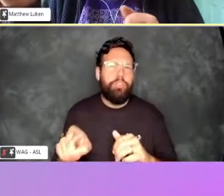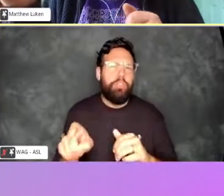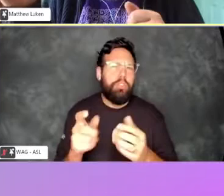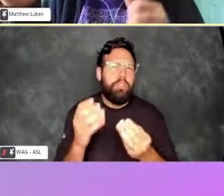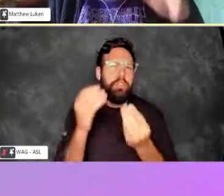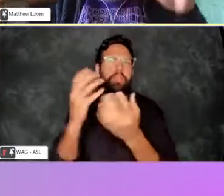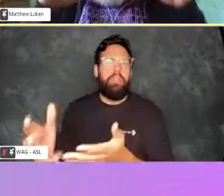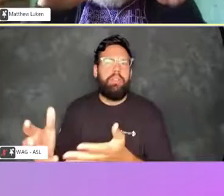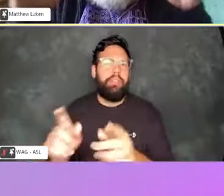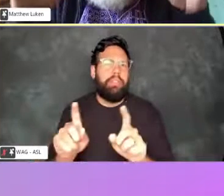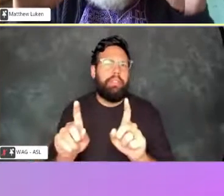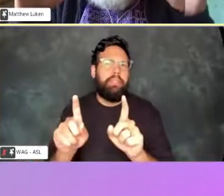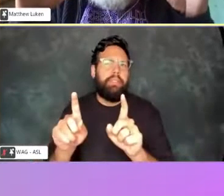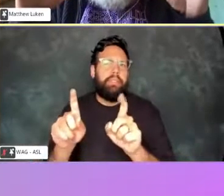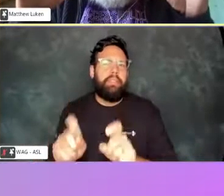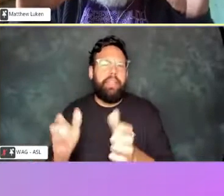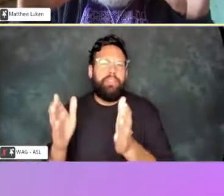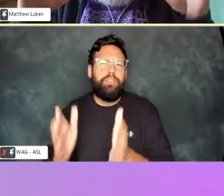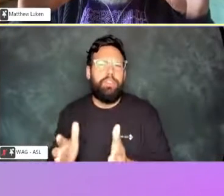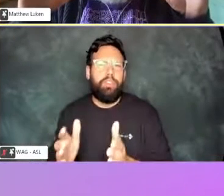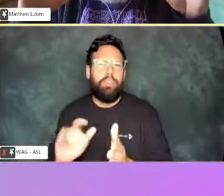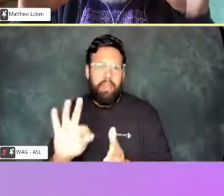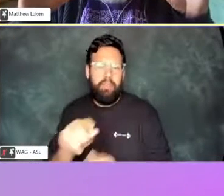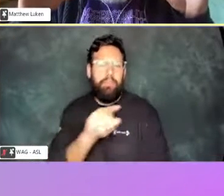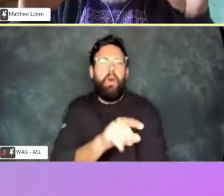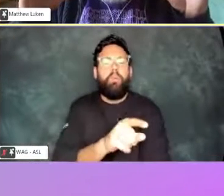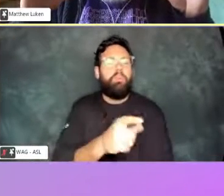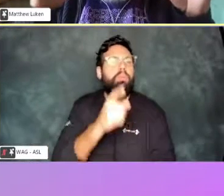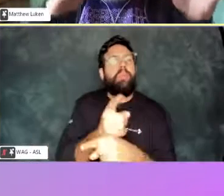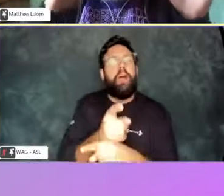does the tester know whether it is supposed to be done in